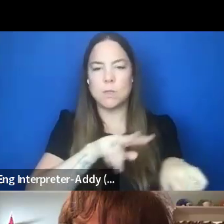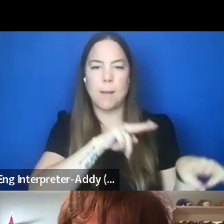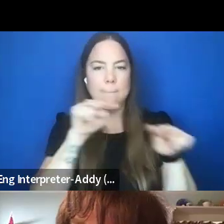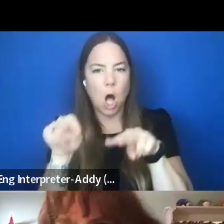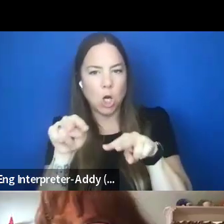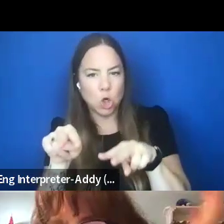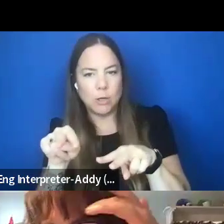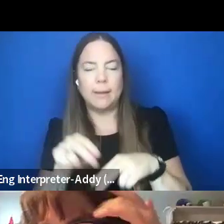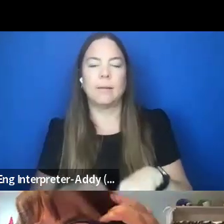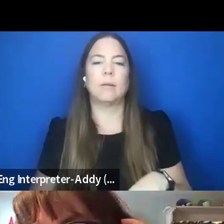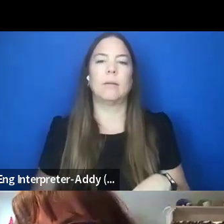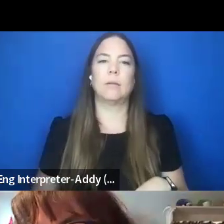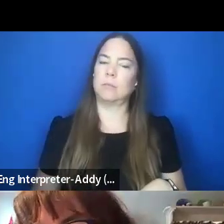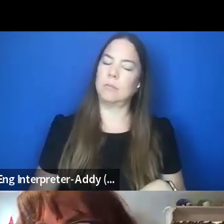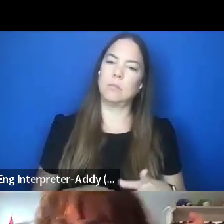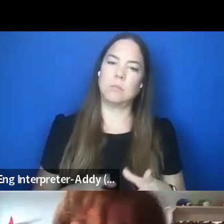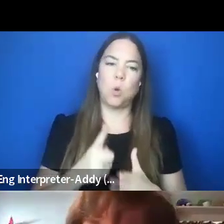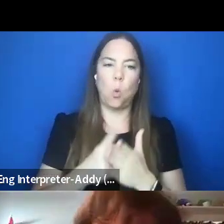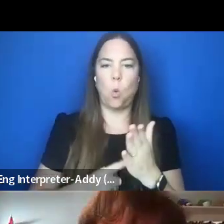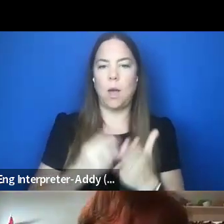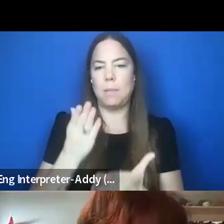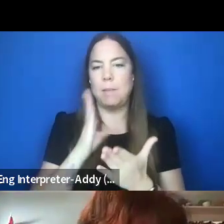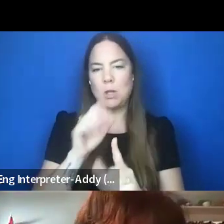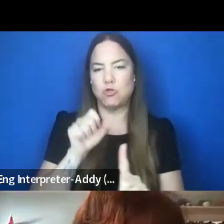Brooke Wilson: and what might trigger those types of things?